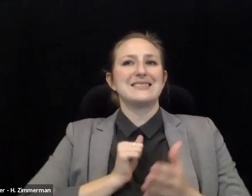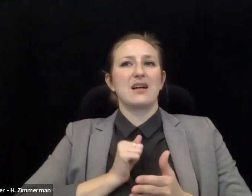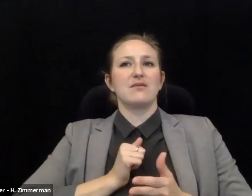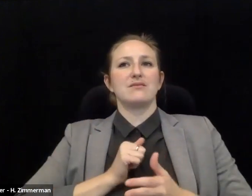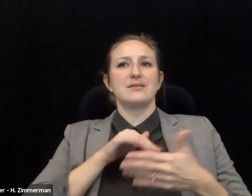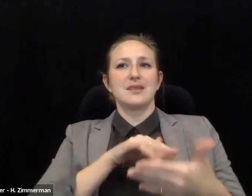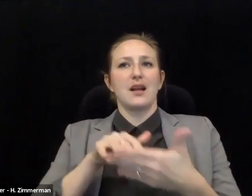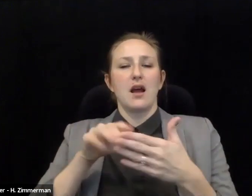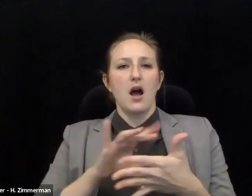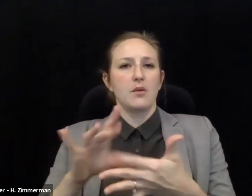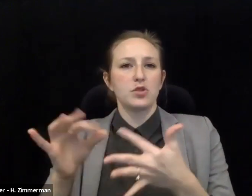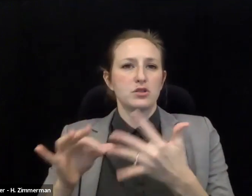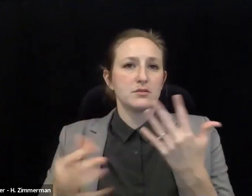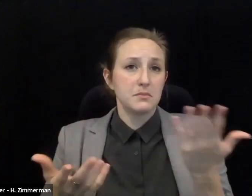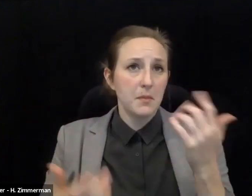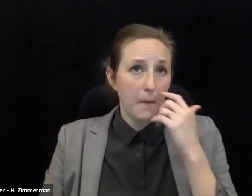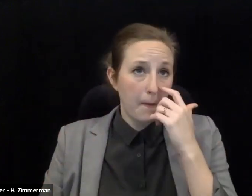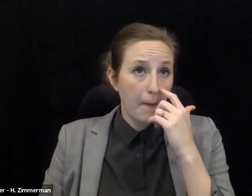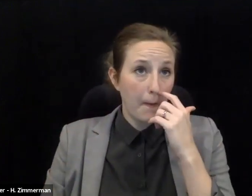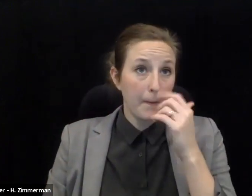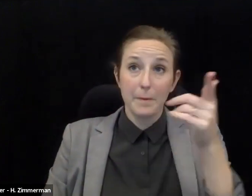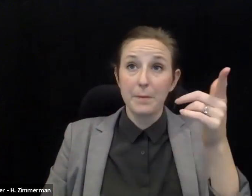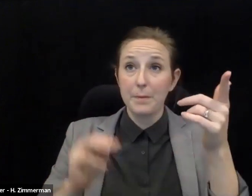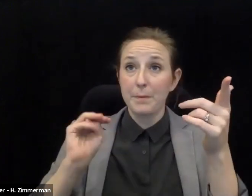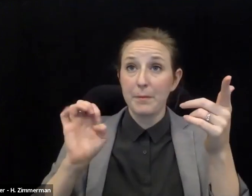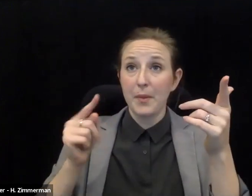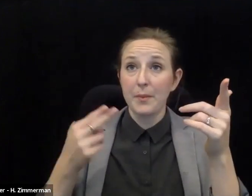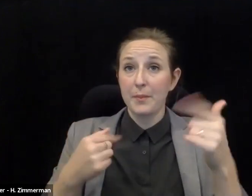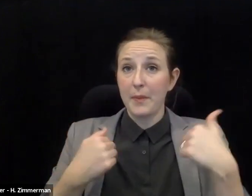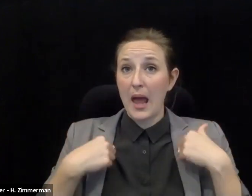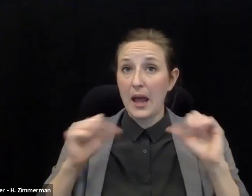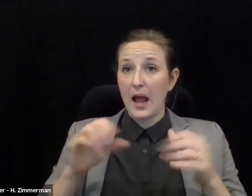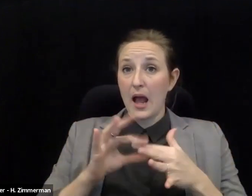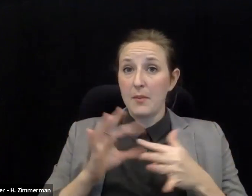Meredith Lopez, IREX: Yeah, I can comment on that a little bit. I it varies a little bit